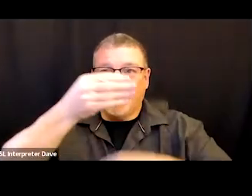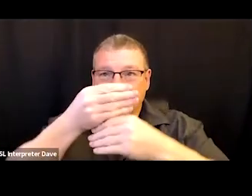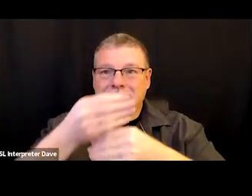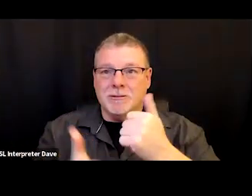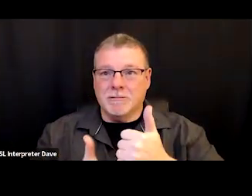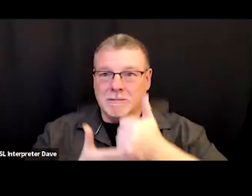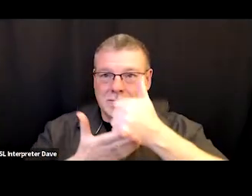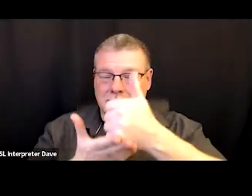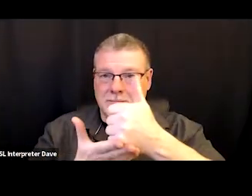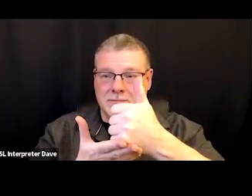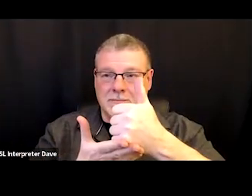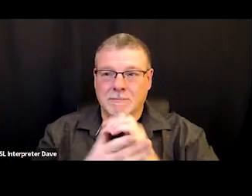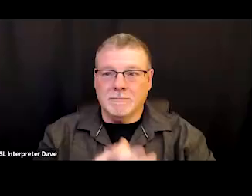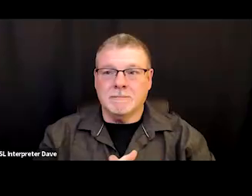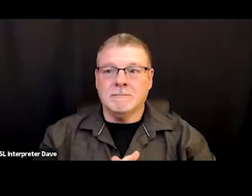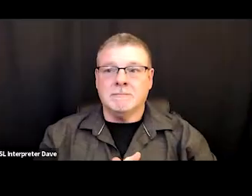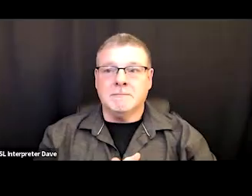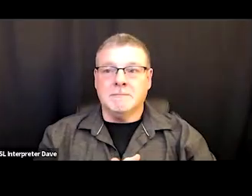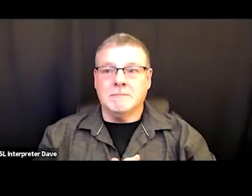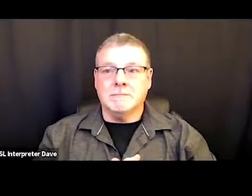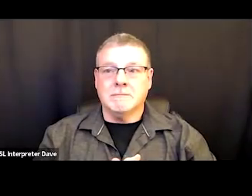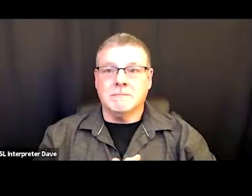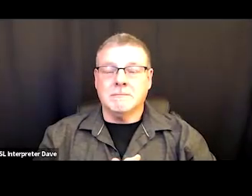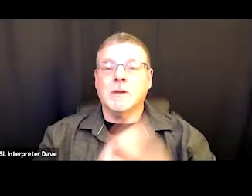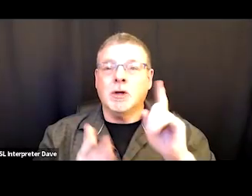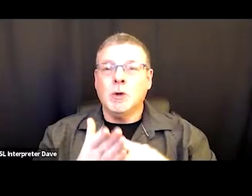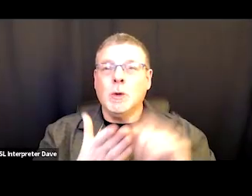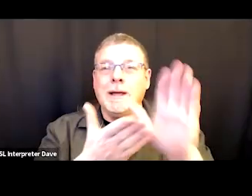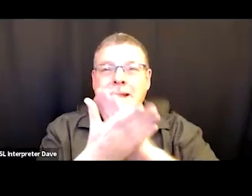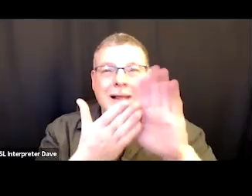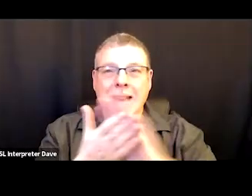to untangle why you are struggling